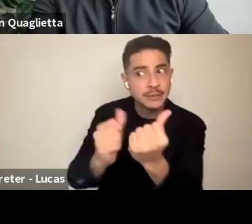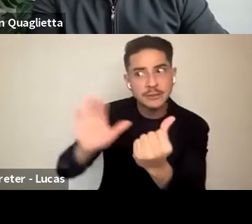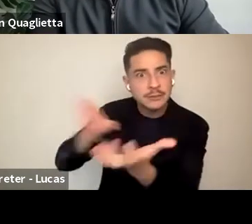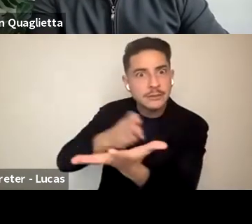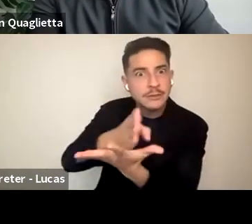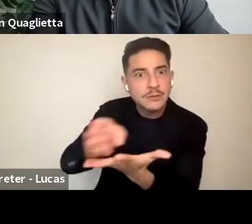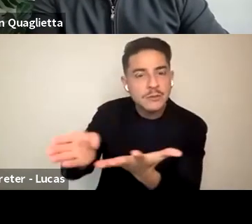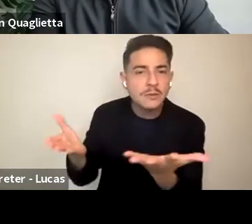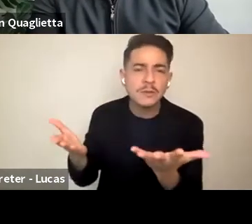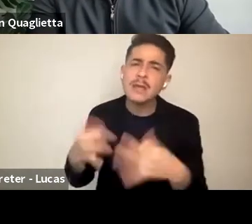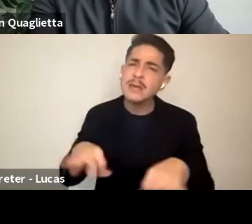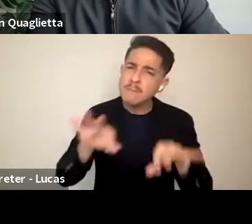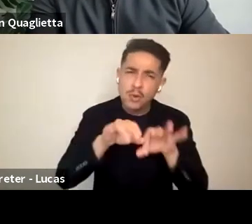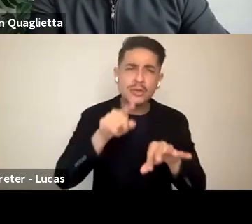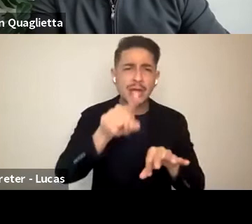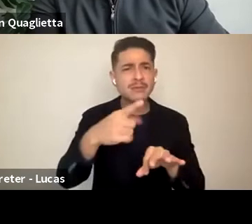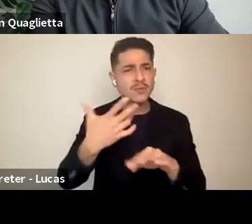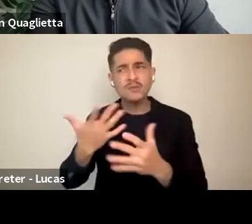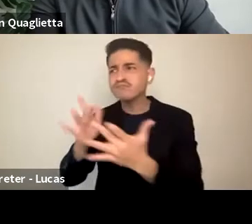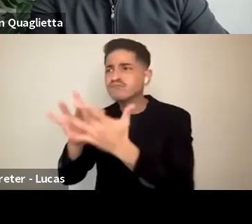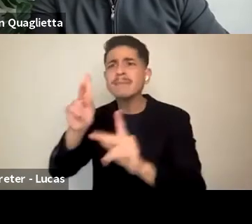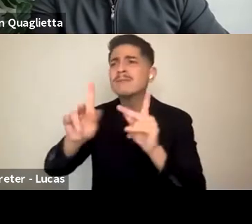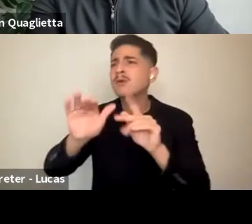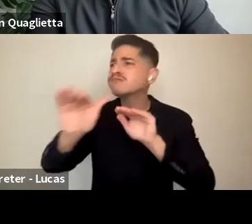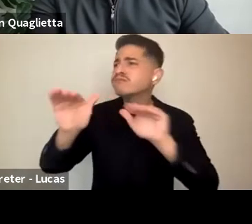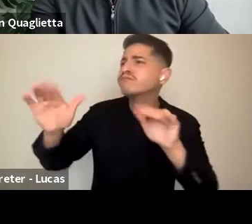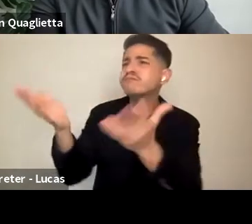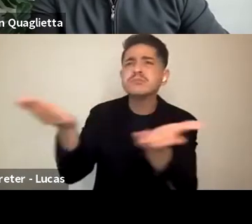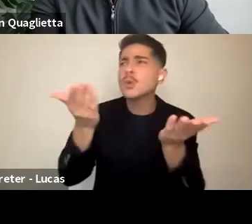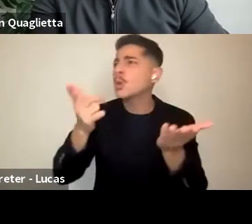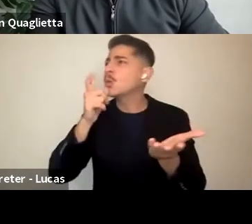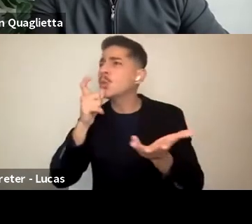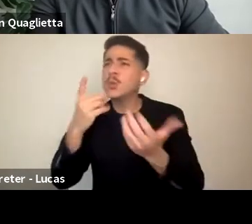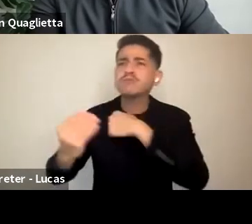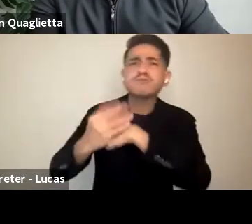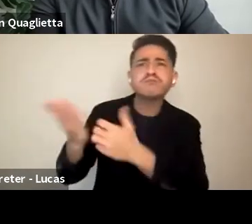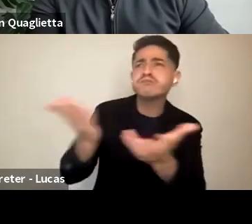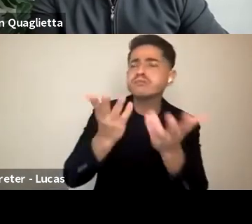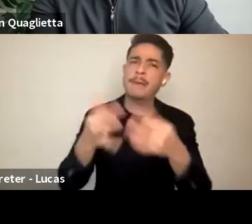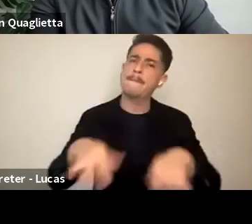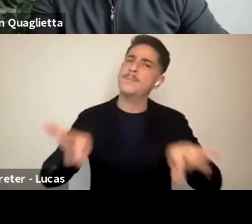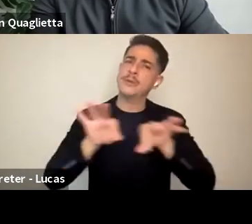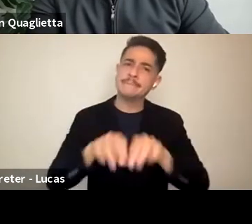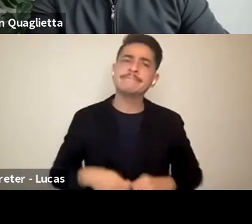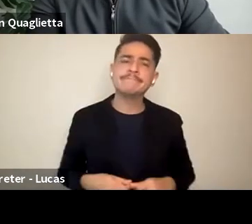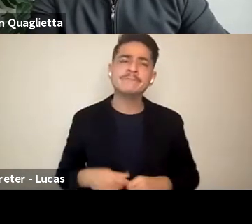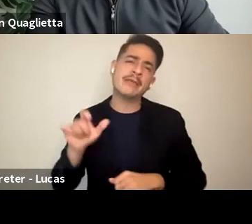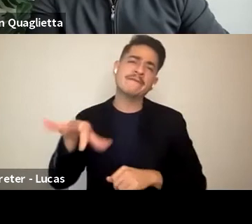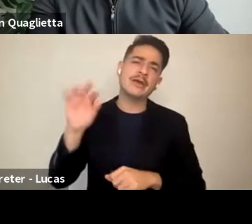of mouth and find the right people to bring in in order to figure all those questions out. It's the most important thing. Yeah, that's a great point.